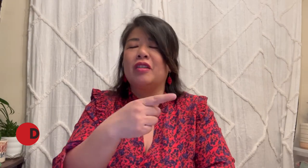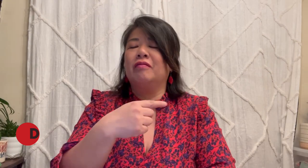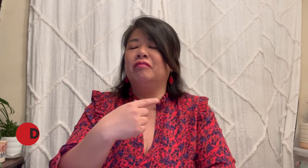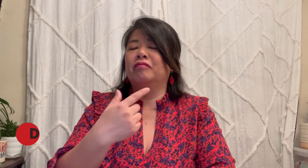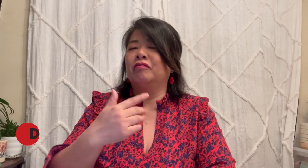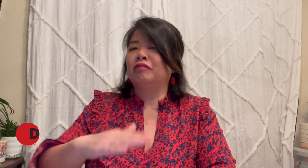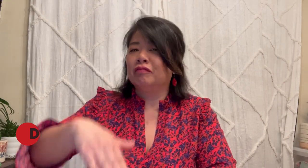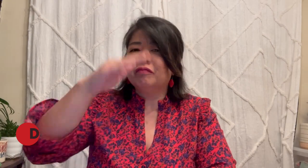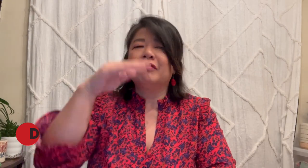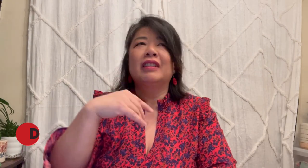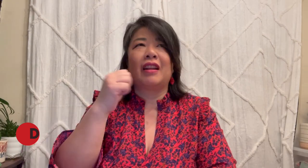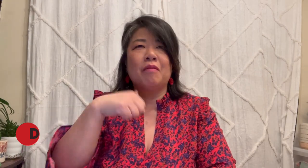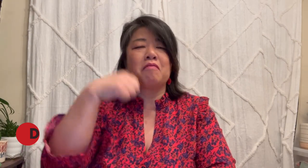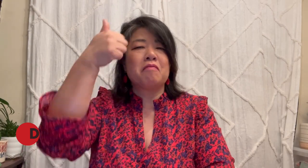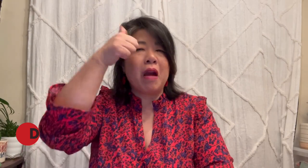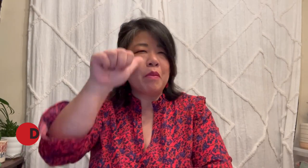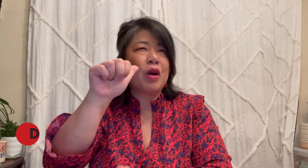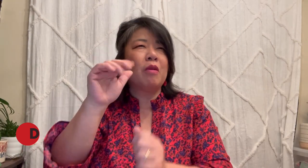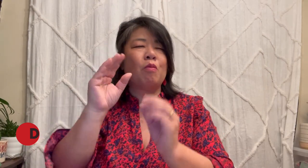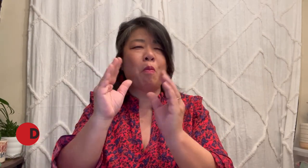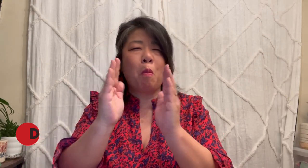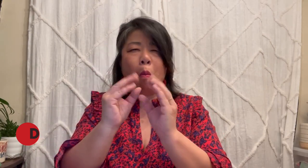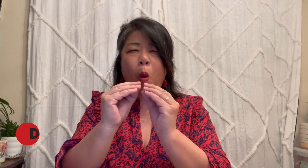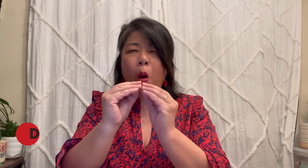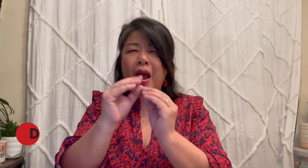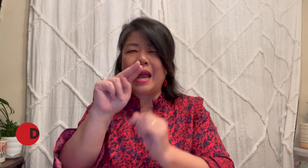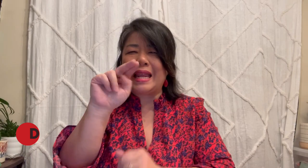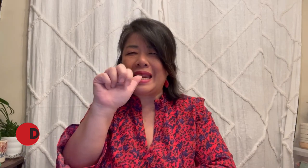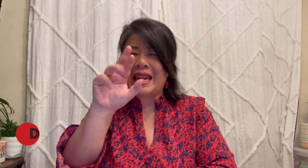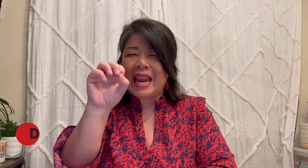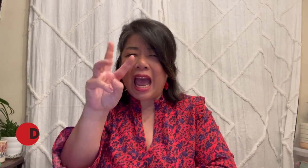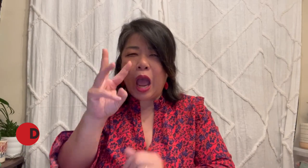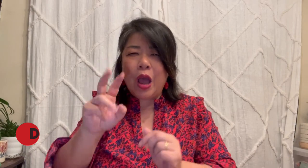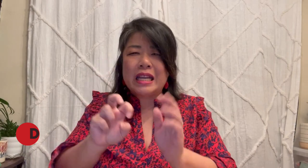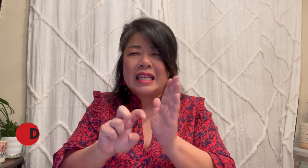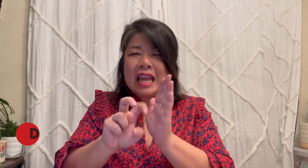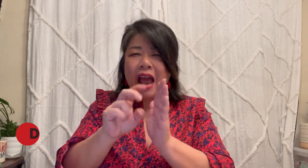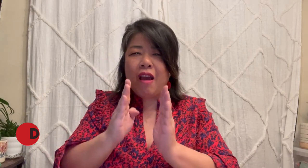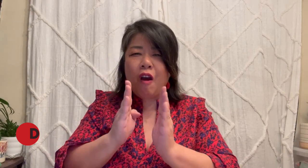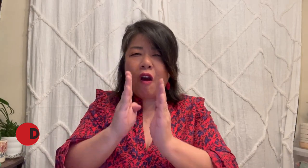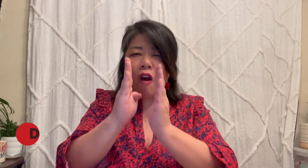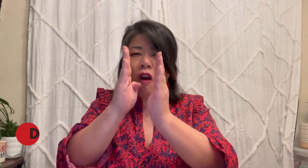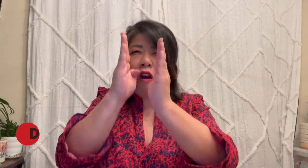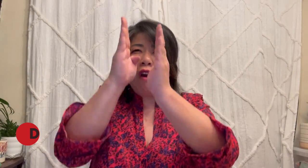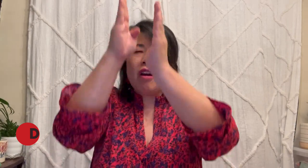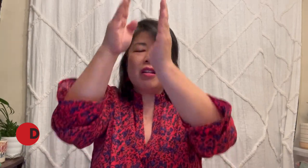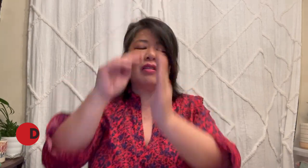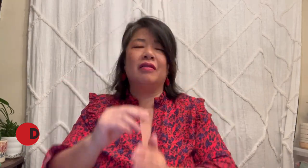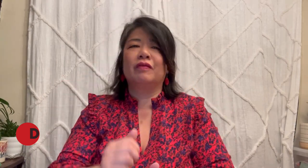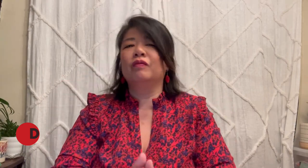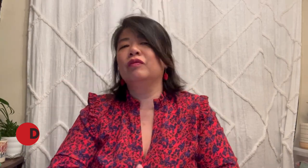The stairs going upstairs were very narrow.